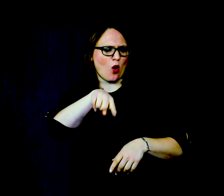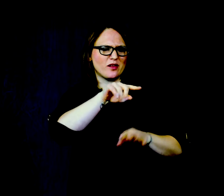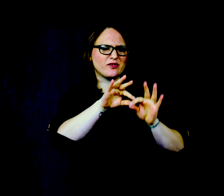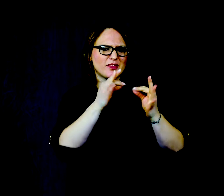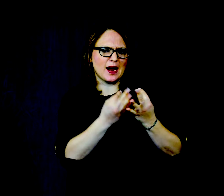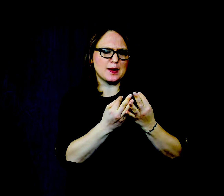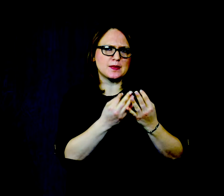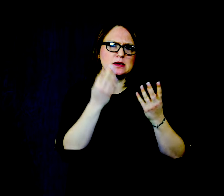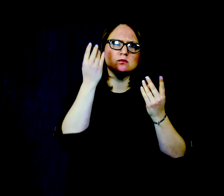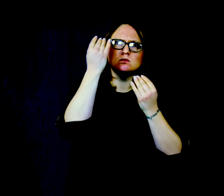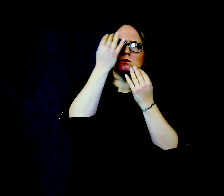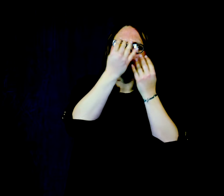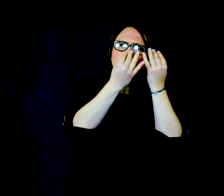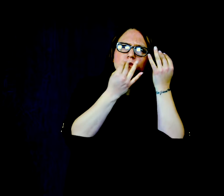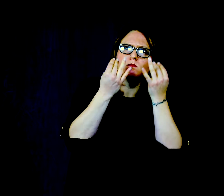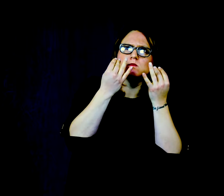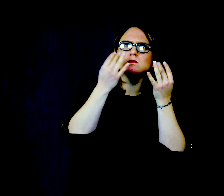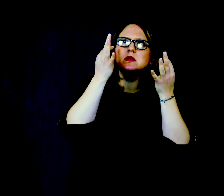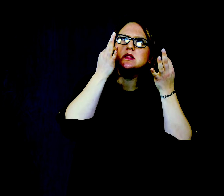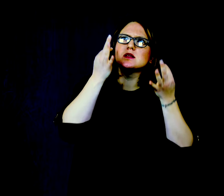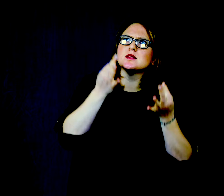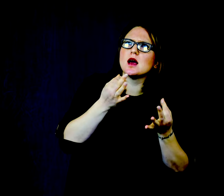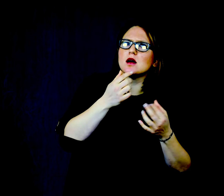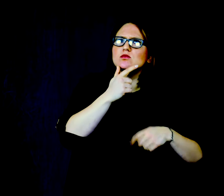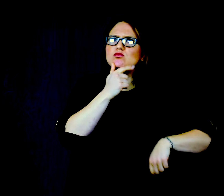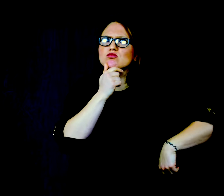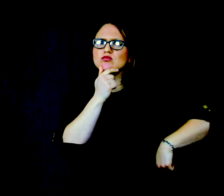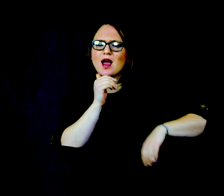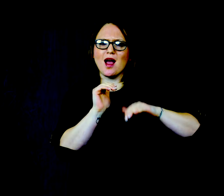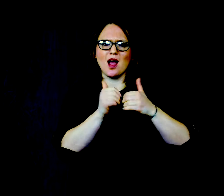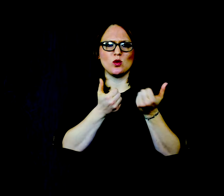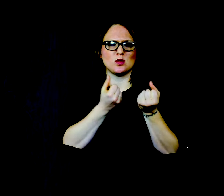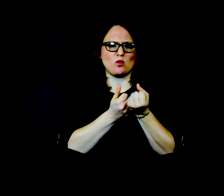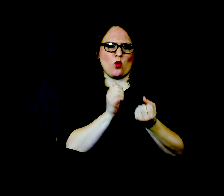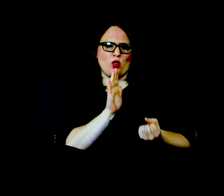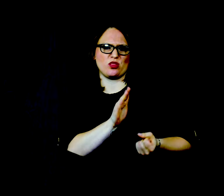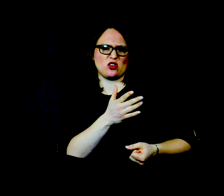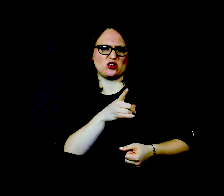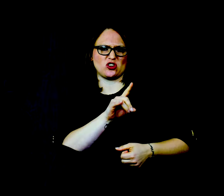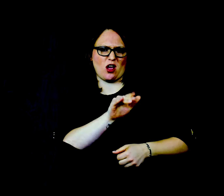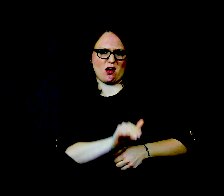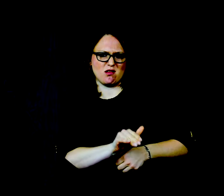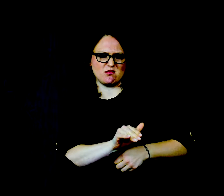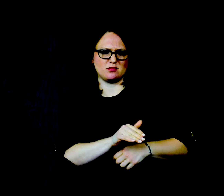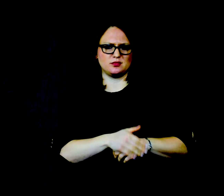to make decisions for their family.